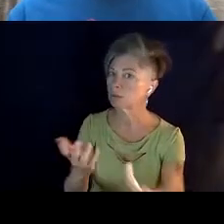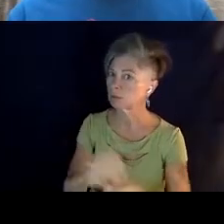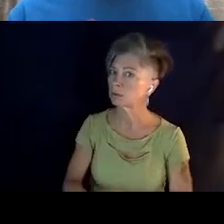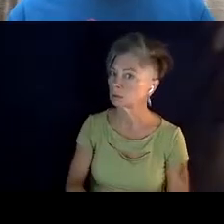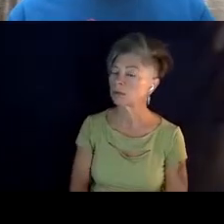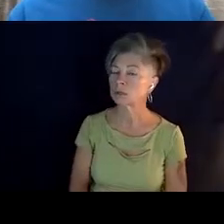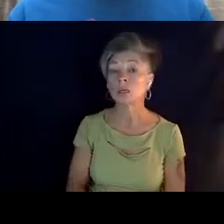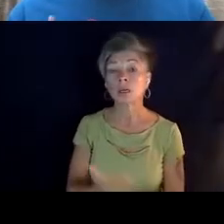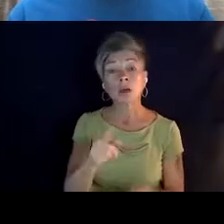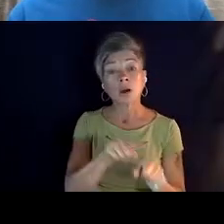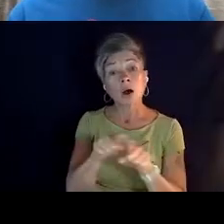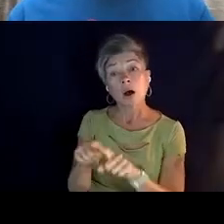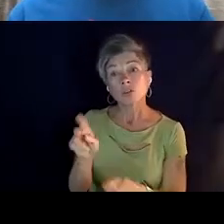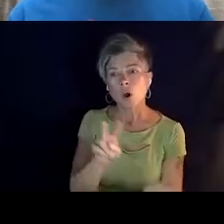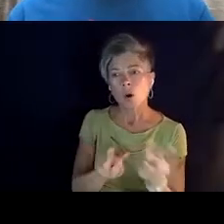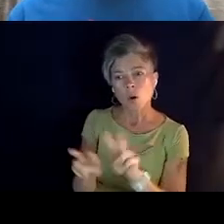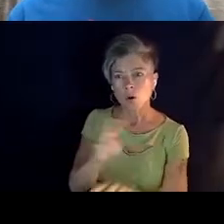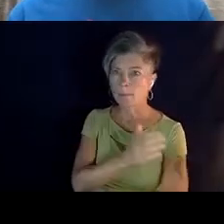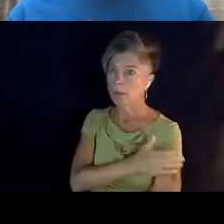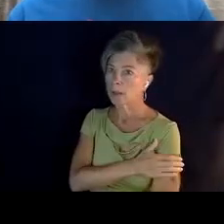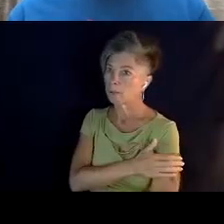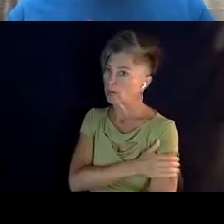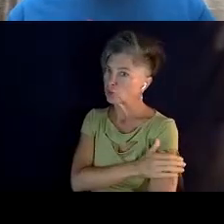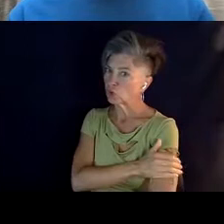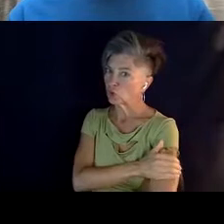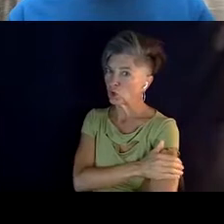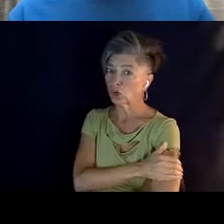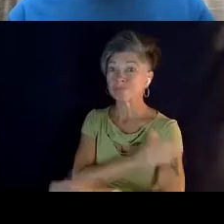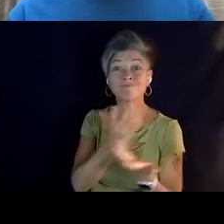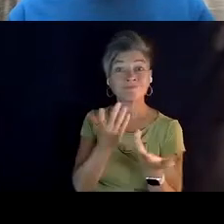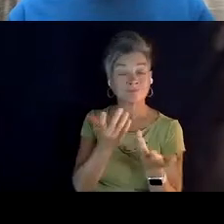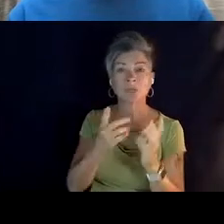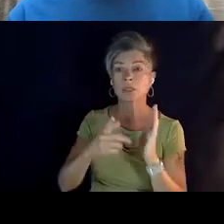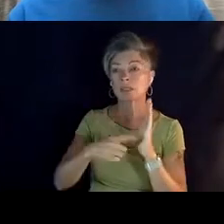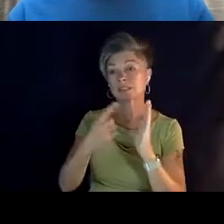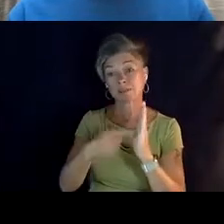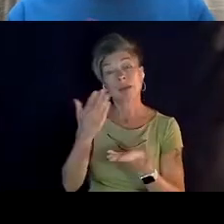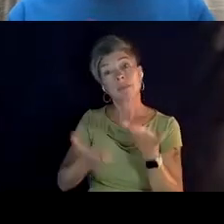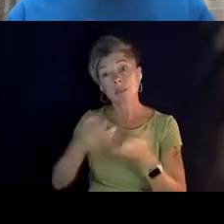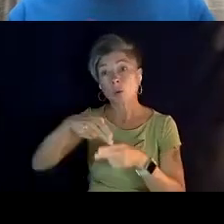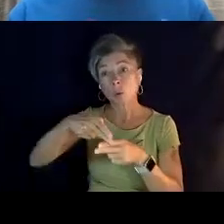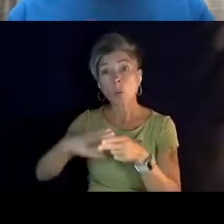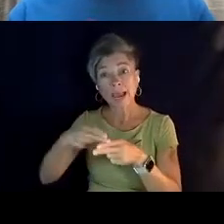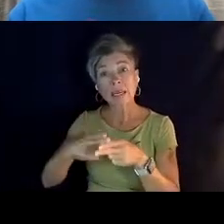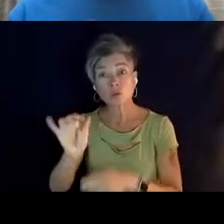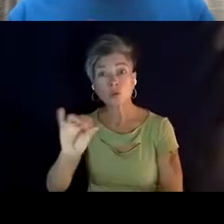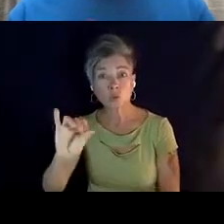We also look at blood pressure and in some circumstances we might look at weight, and that's not necessarily the specific number,